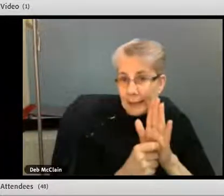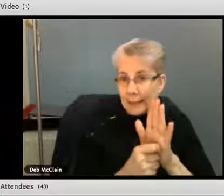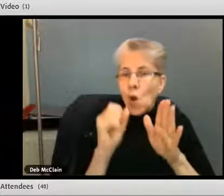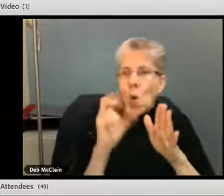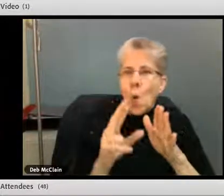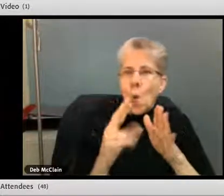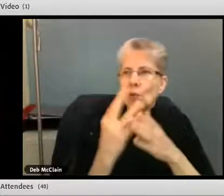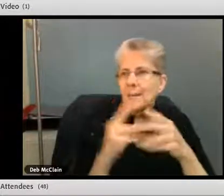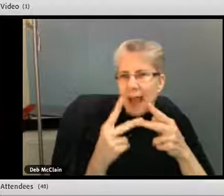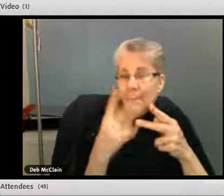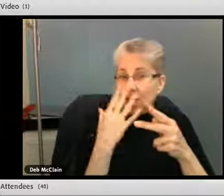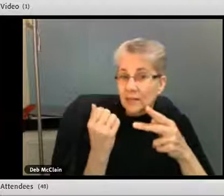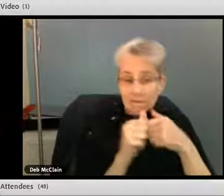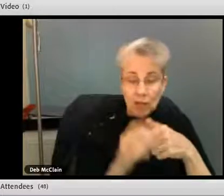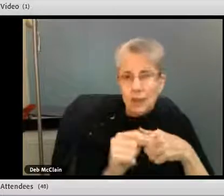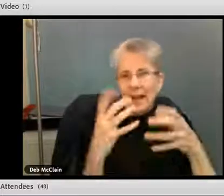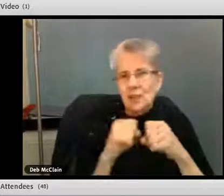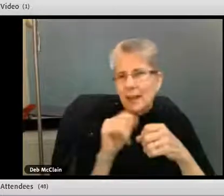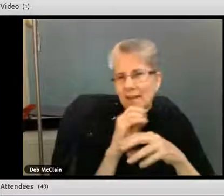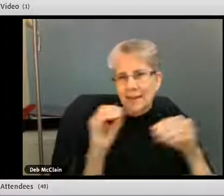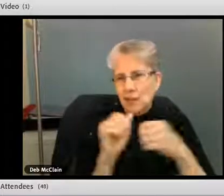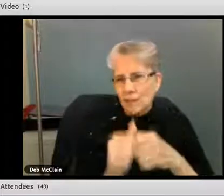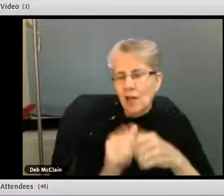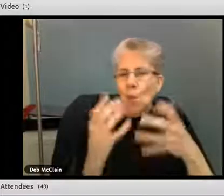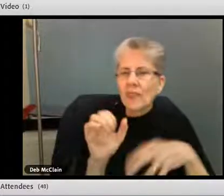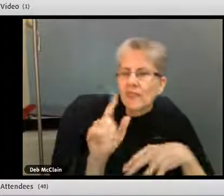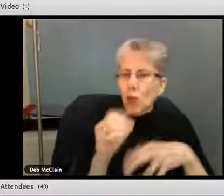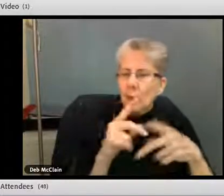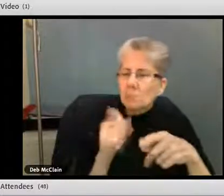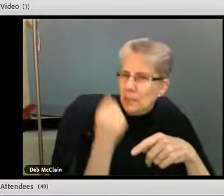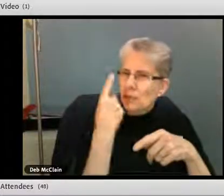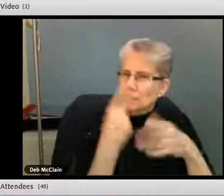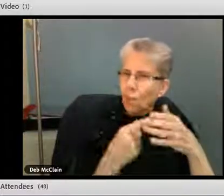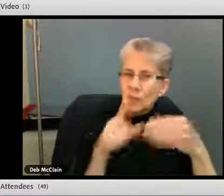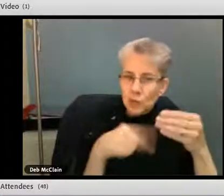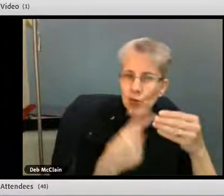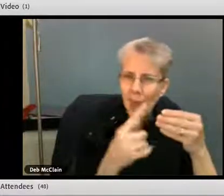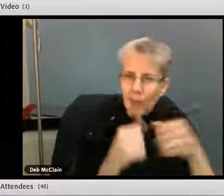people need to understand what your video is without sound if you're sharing it on social media.